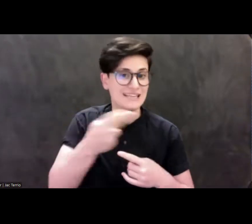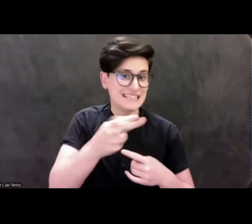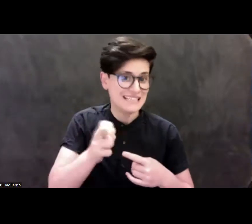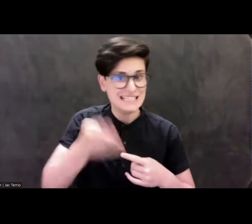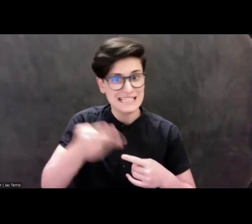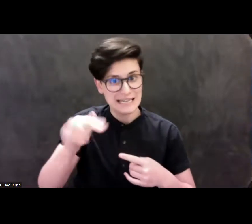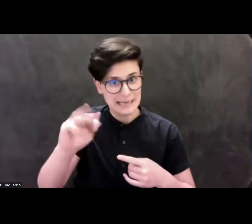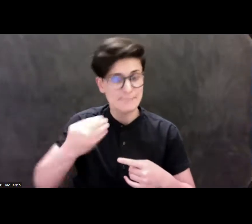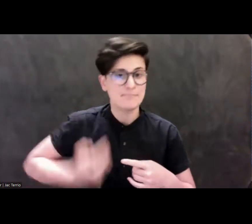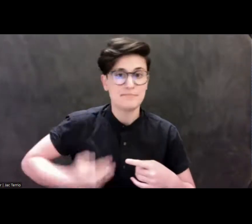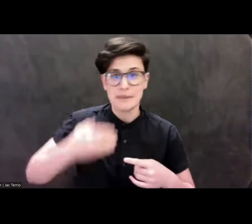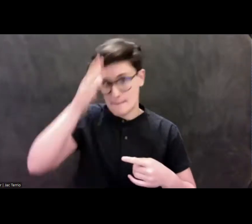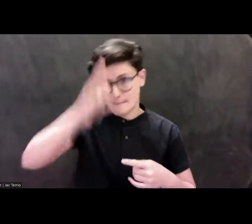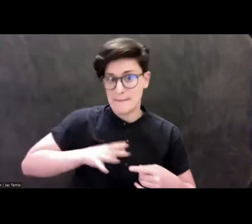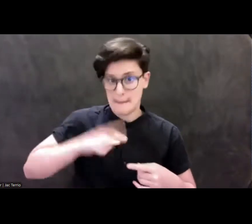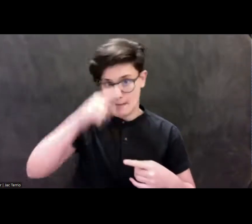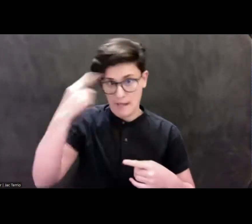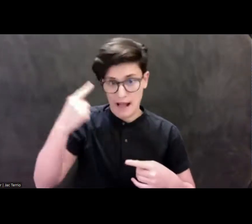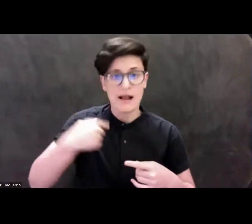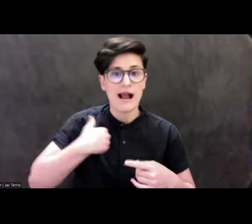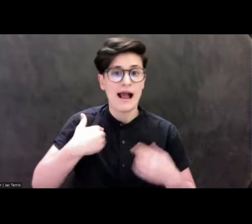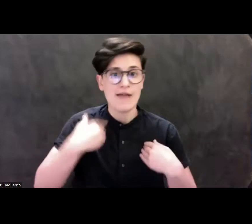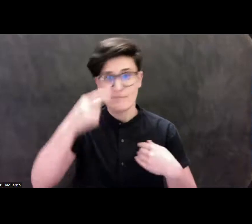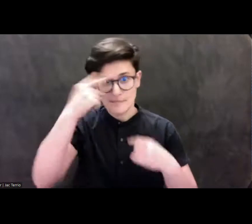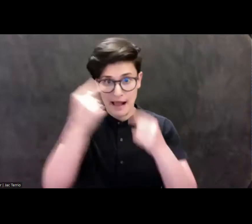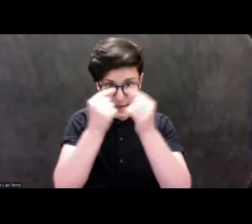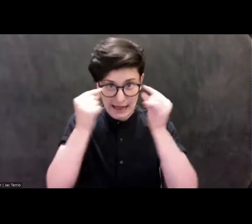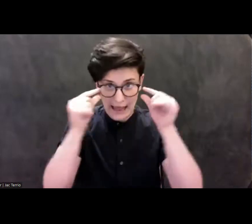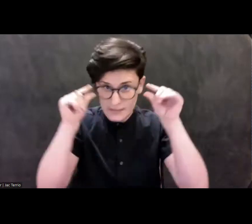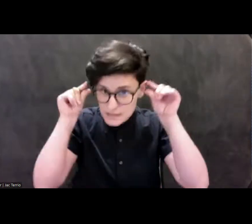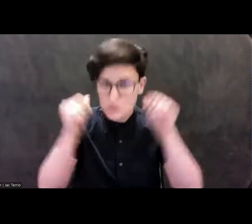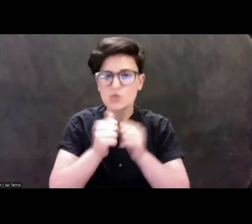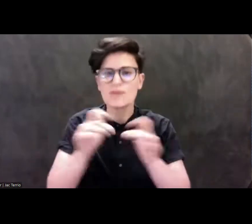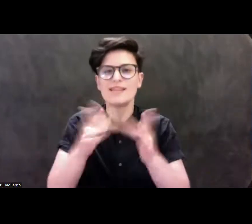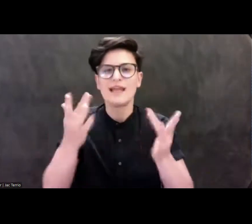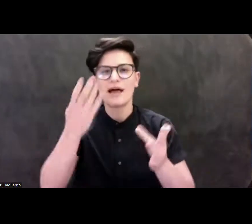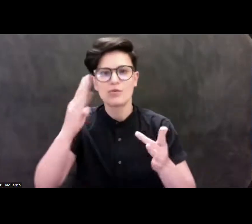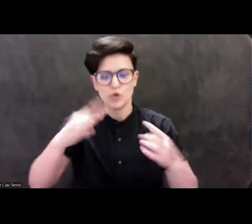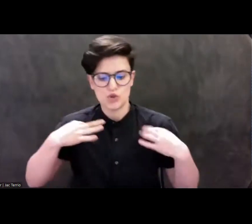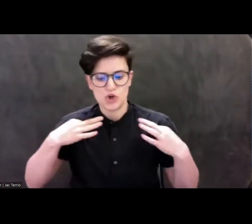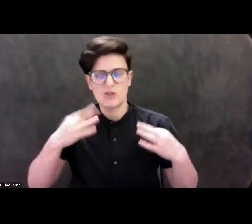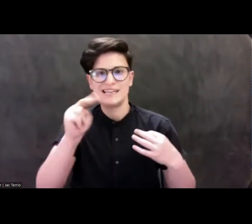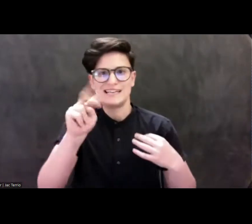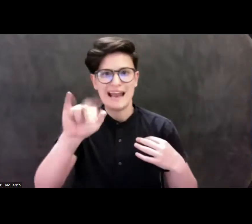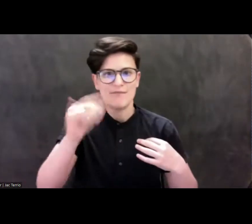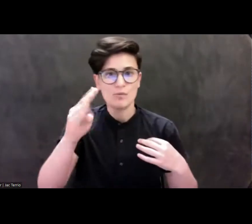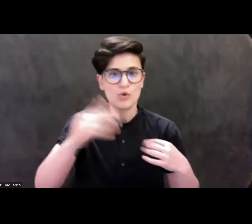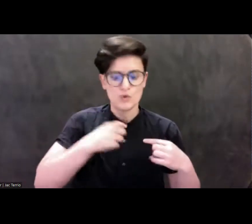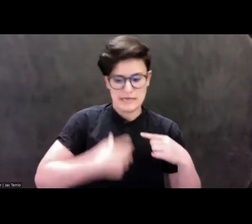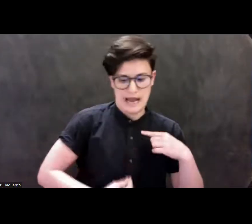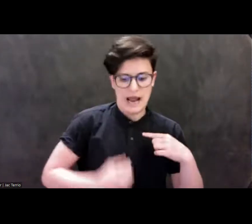I have on black rimmed glasses, and I'm wearing a white shirt.